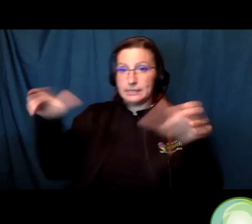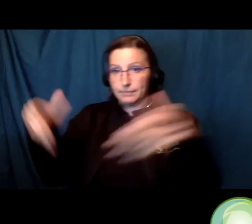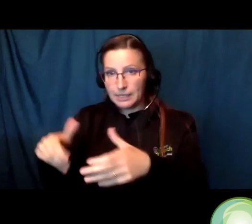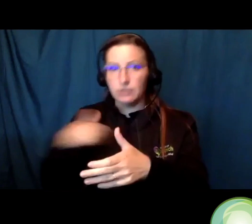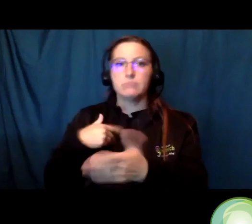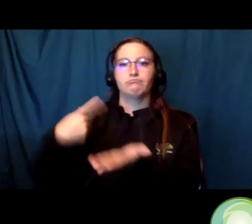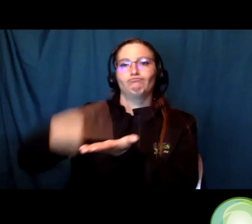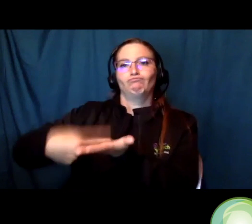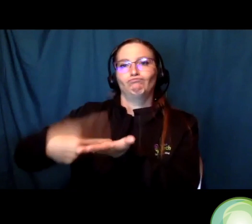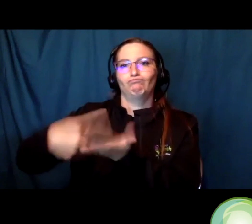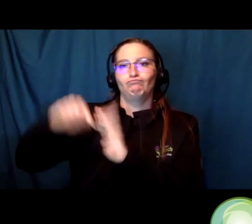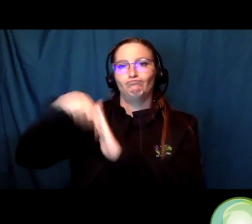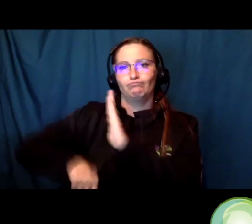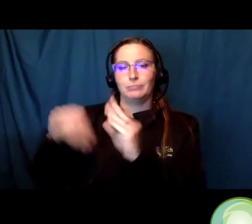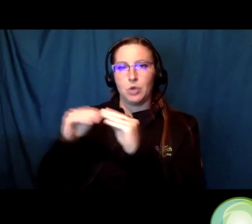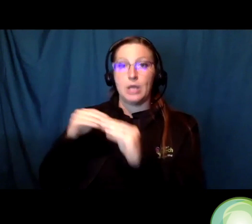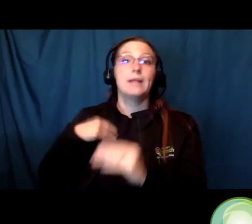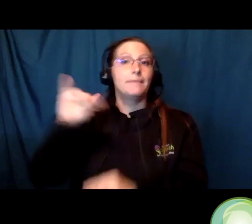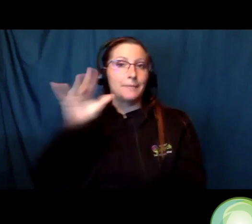of those uh parent learning opportunities because